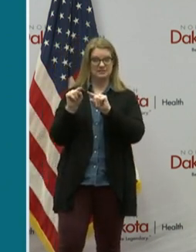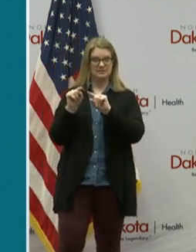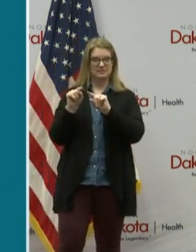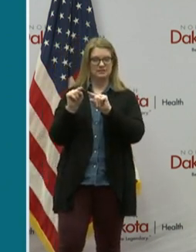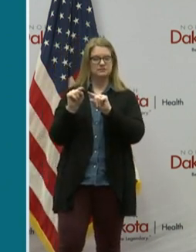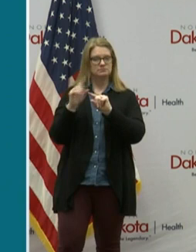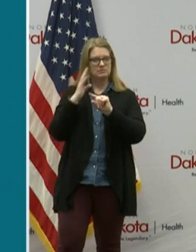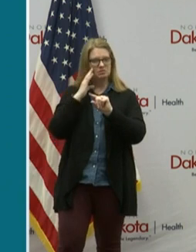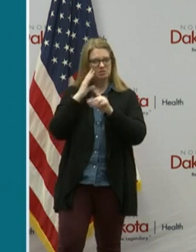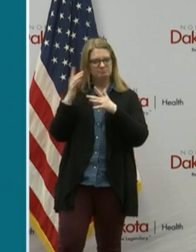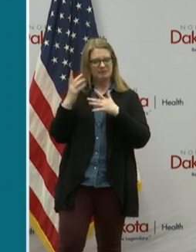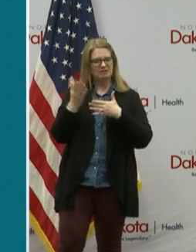TODAY THE